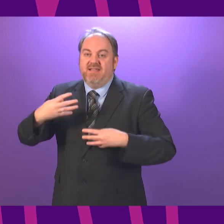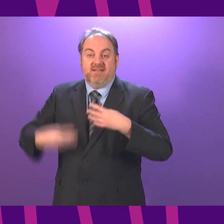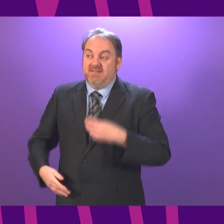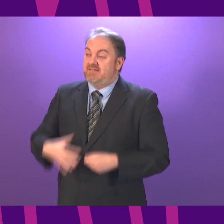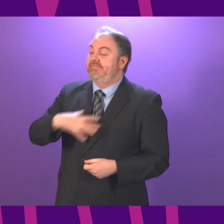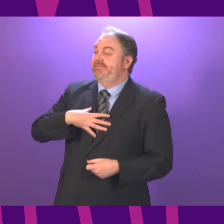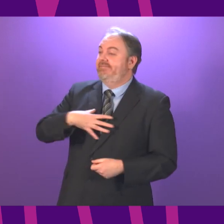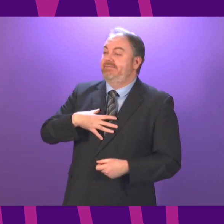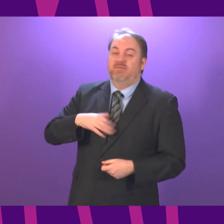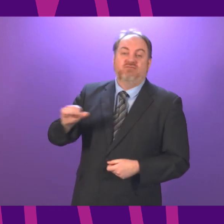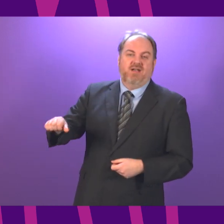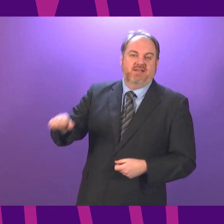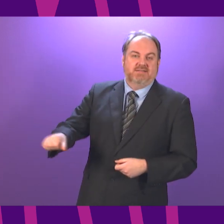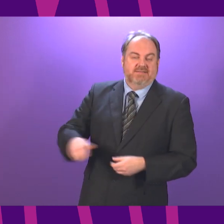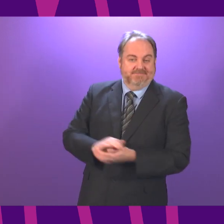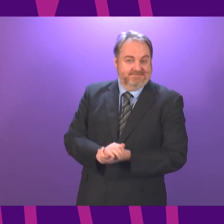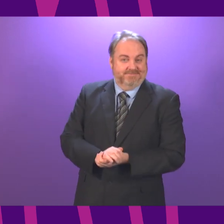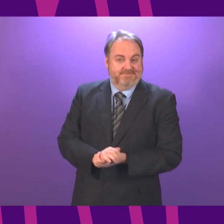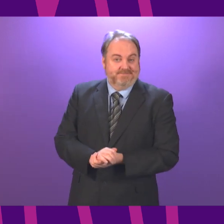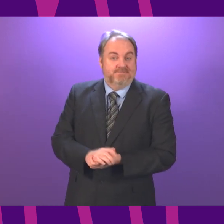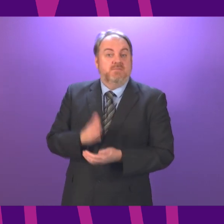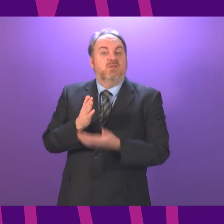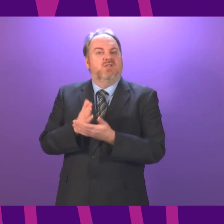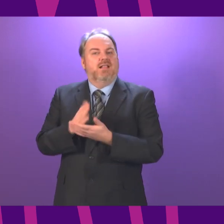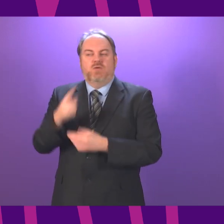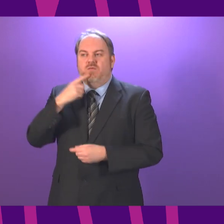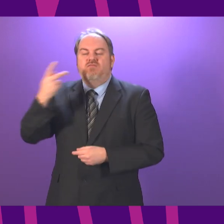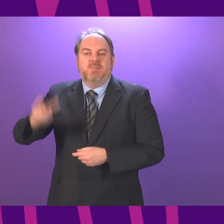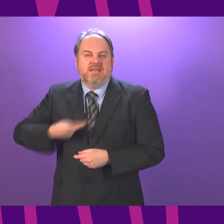and the Scottish Government continues to stand by and furiously repeat that everything is fine,